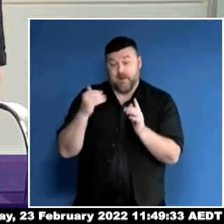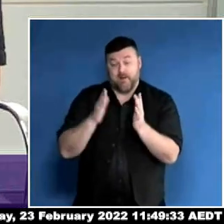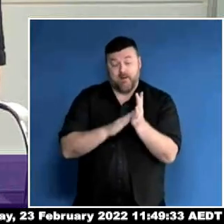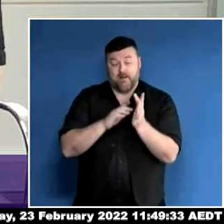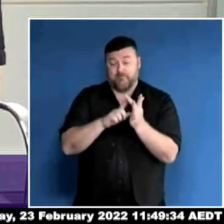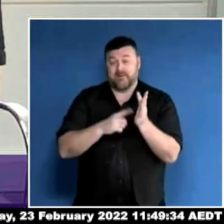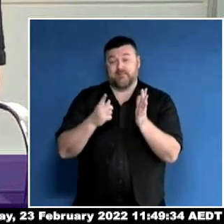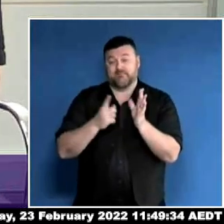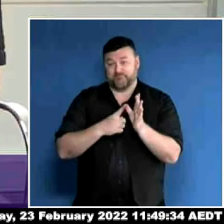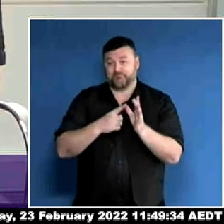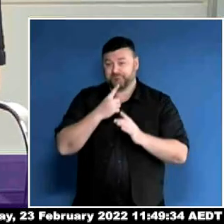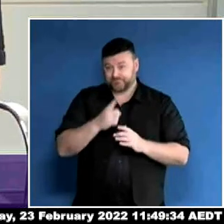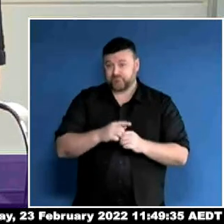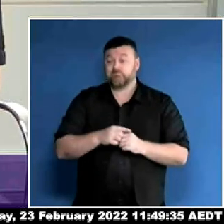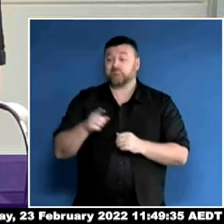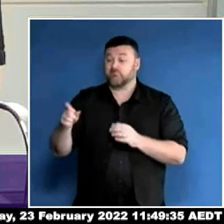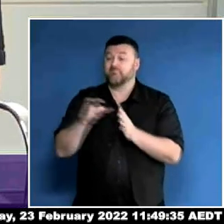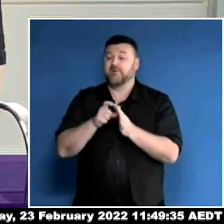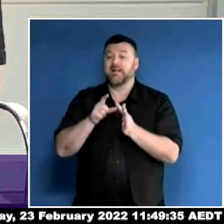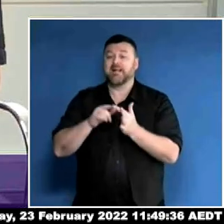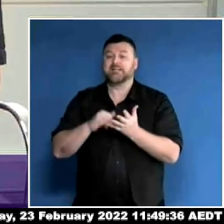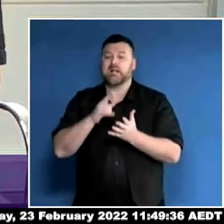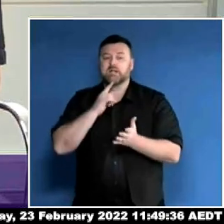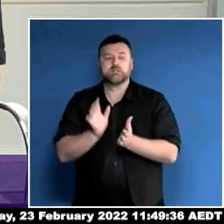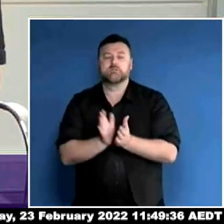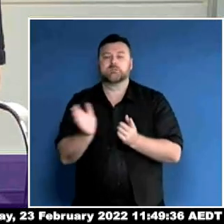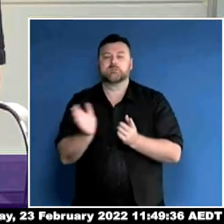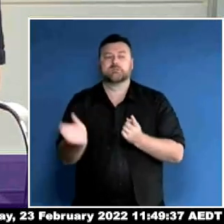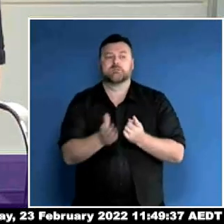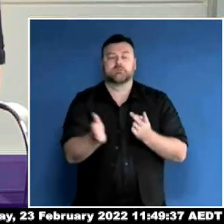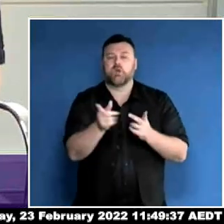place. They maybe have some relationships with organisations, so they can get these